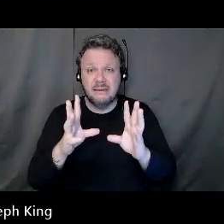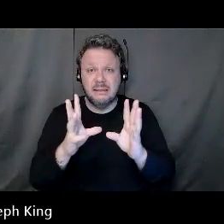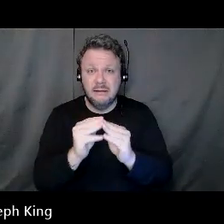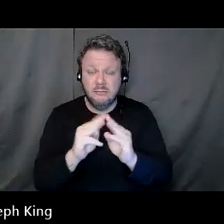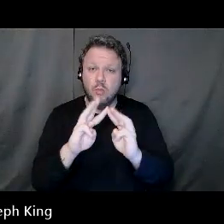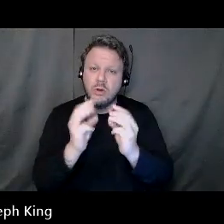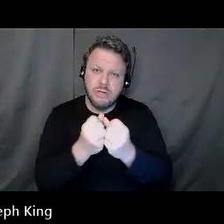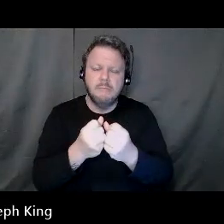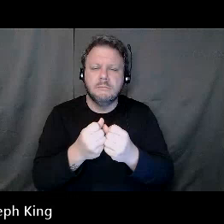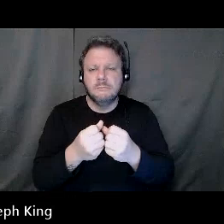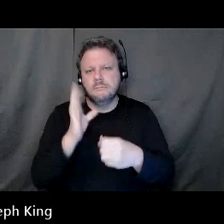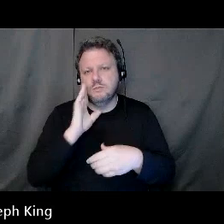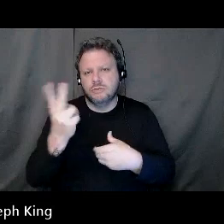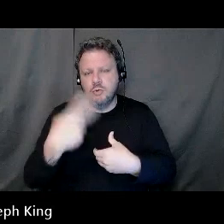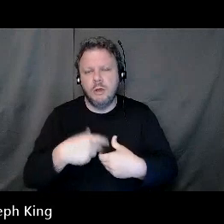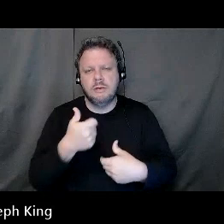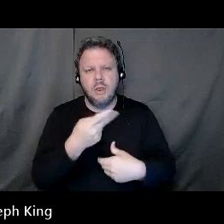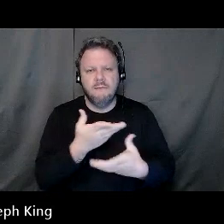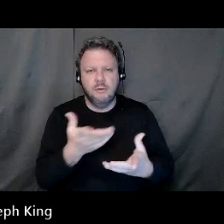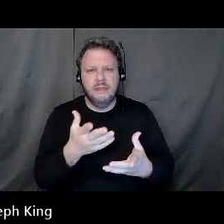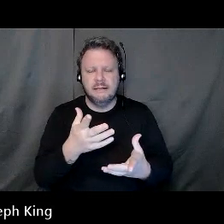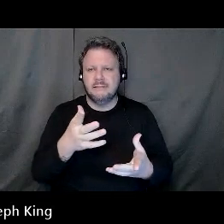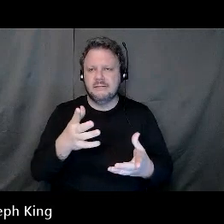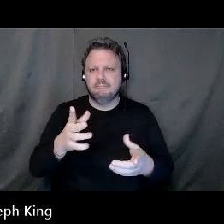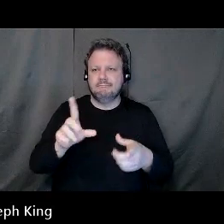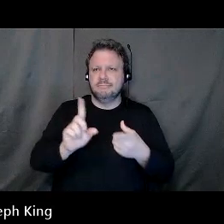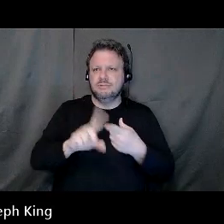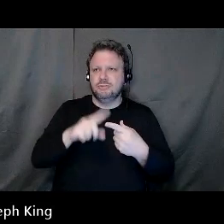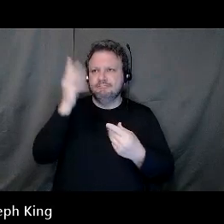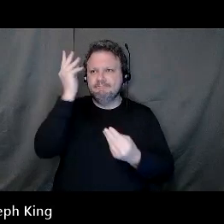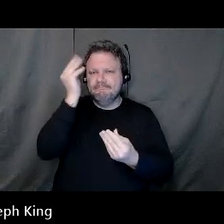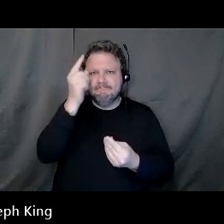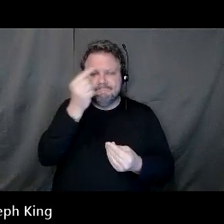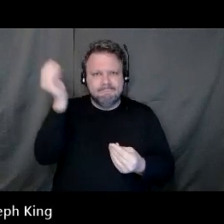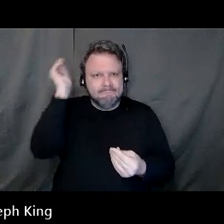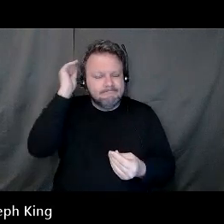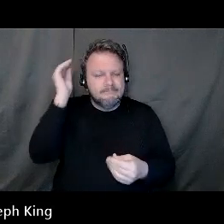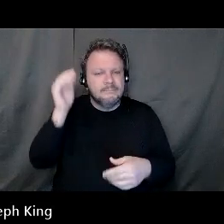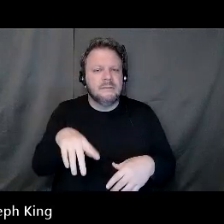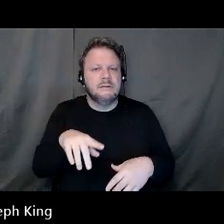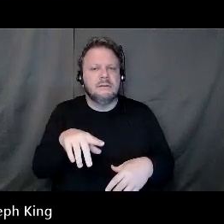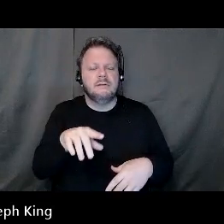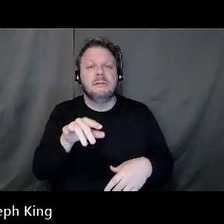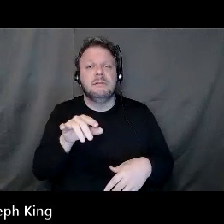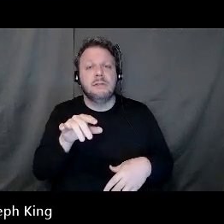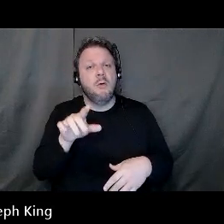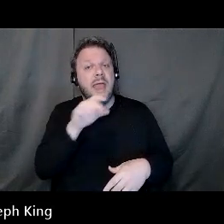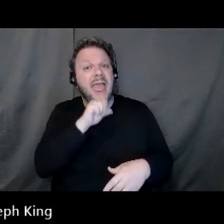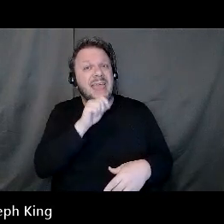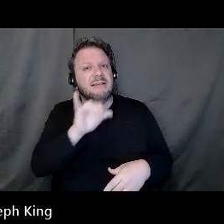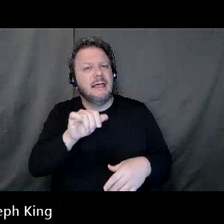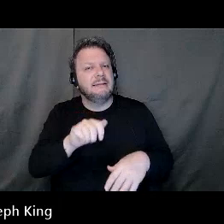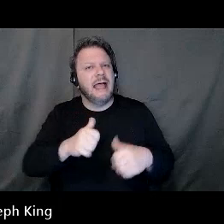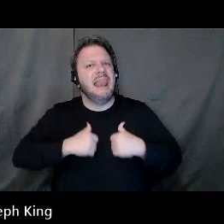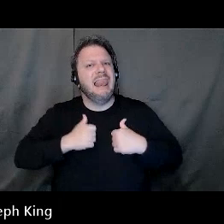webinars next week and so couple things that we want you to take away today is you know as Janice and Darrell stated, aging is a lifelong process.